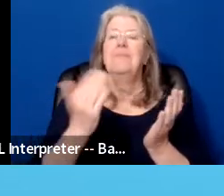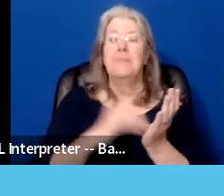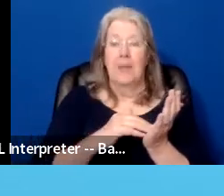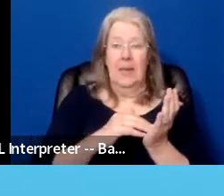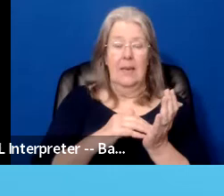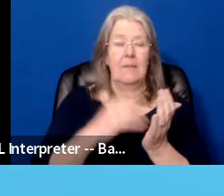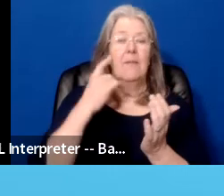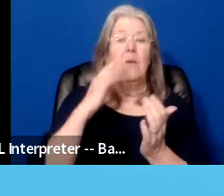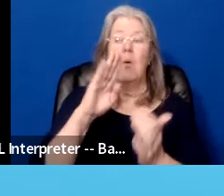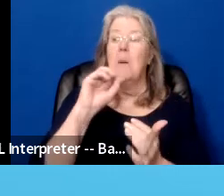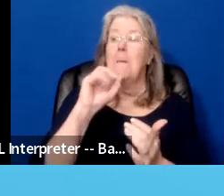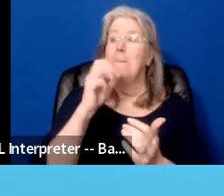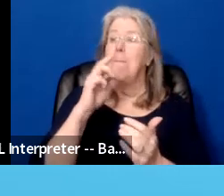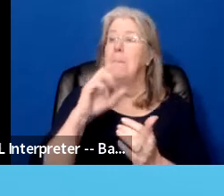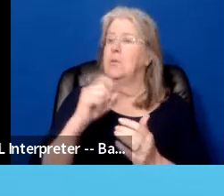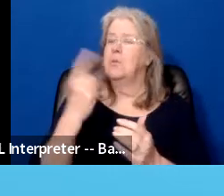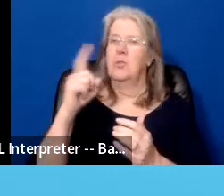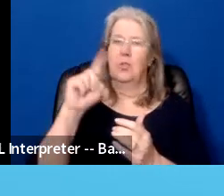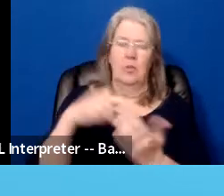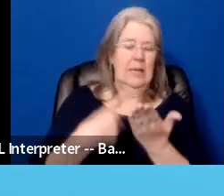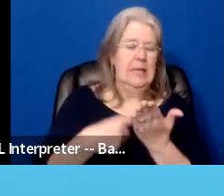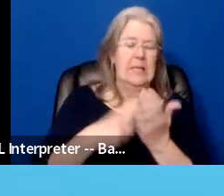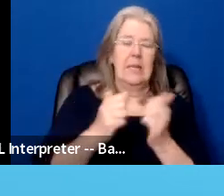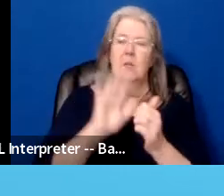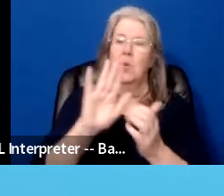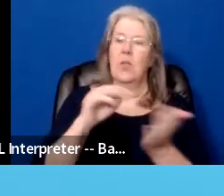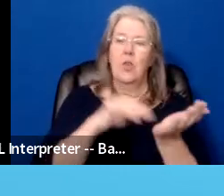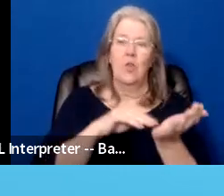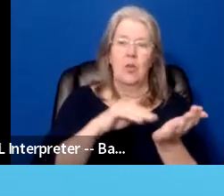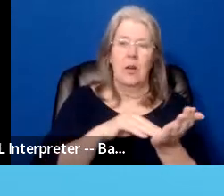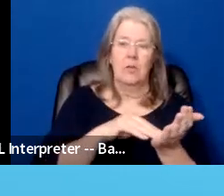I would always talk with your provider because I think your medical provider is going to